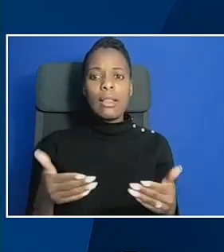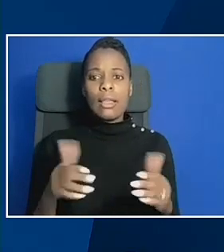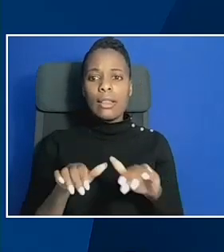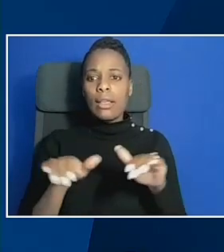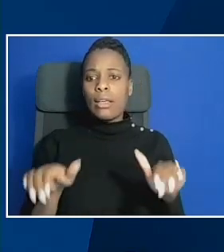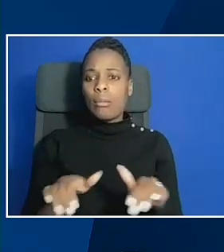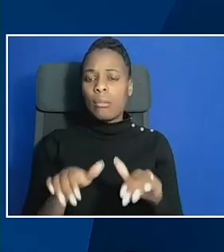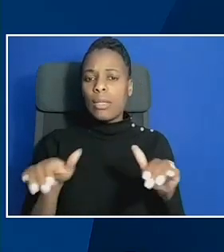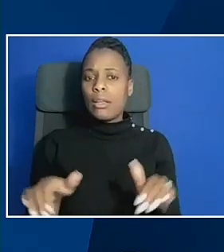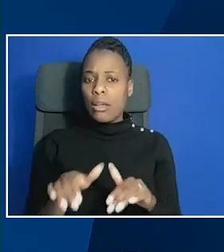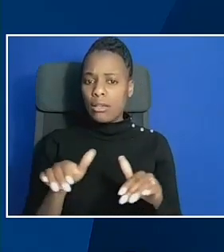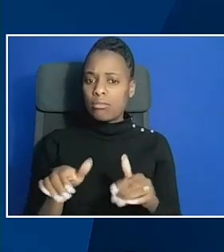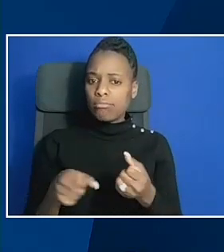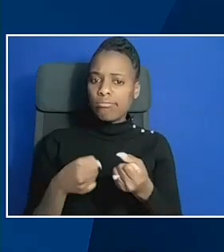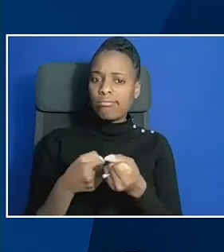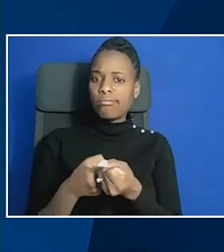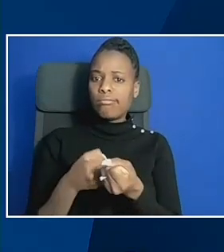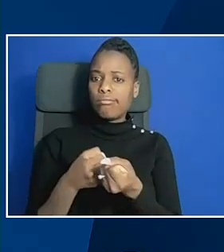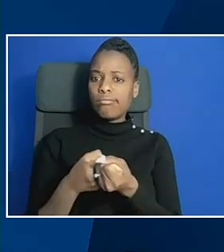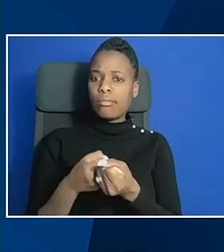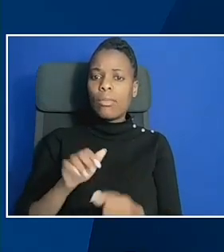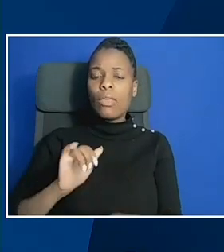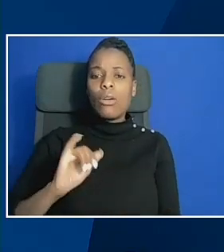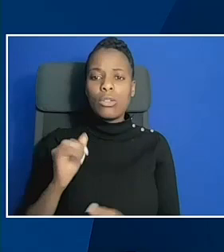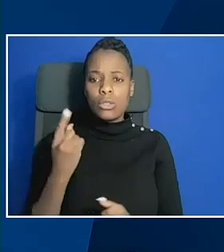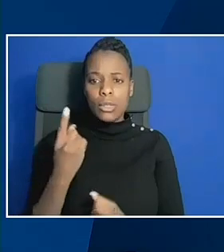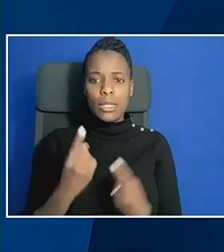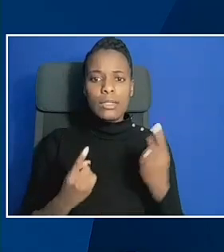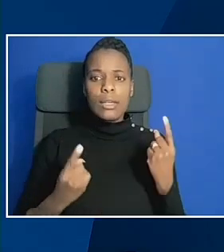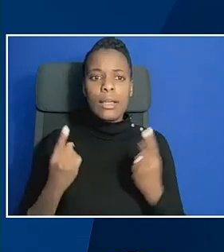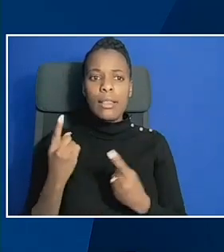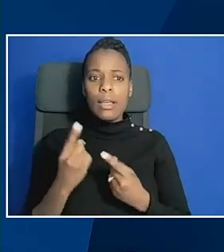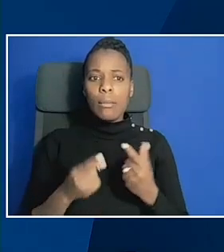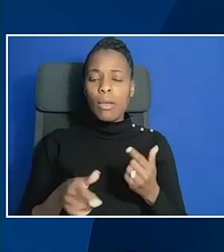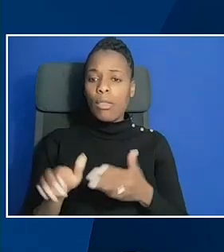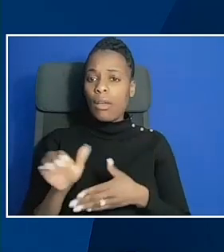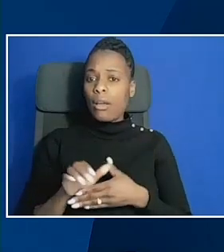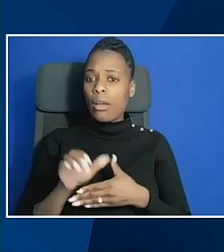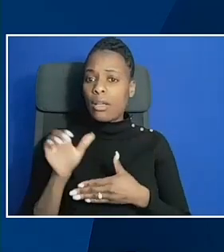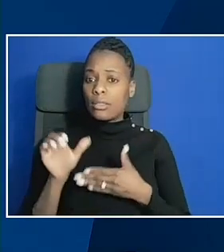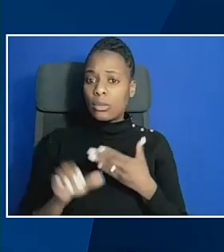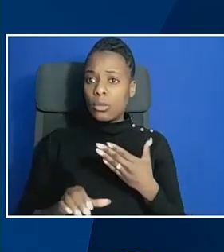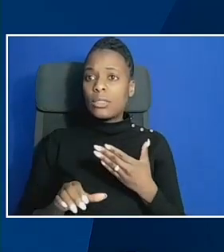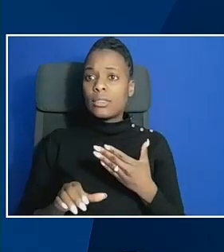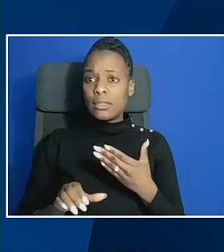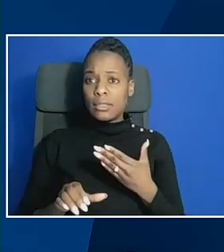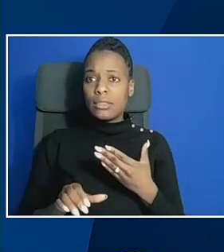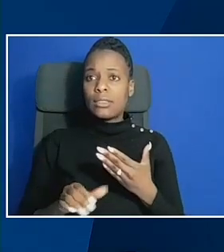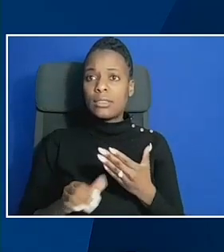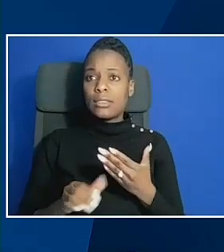regard? And then as I try and think about what the consequences are, and there are a set of positive possible developments,